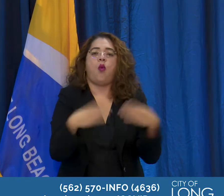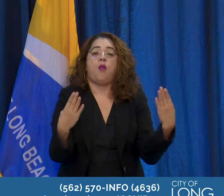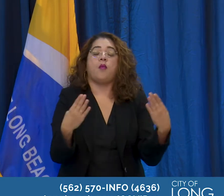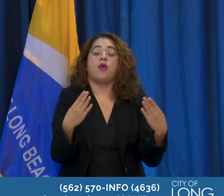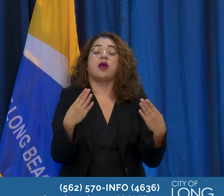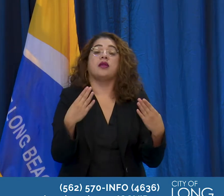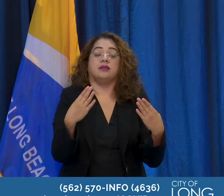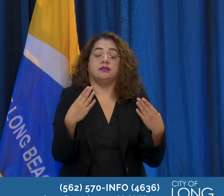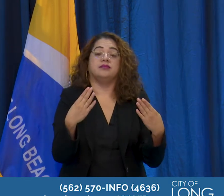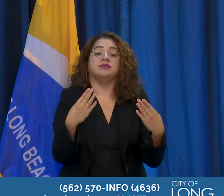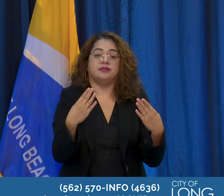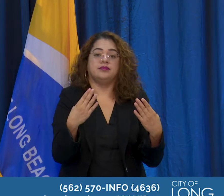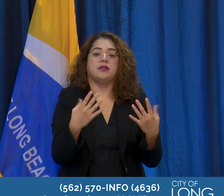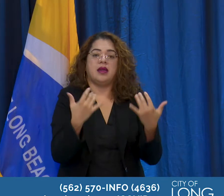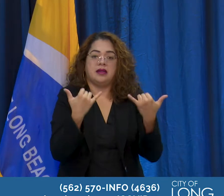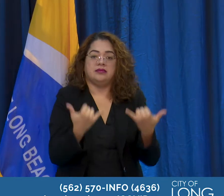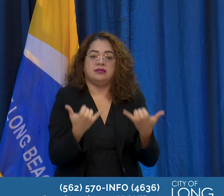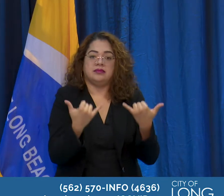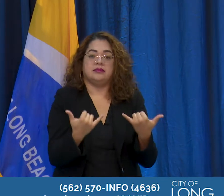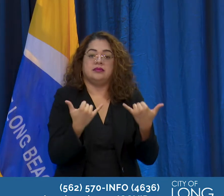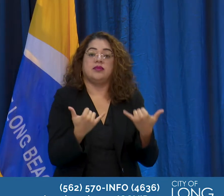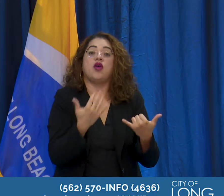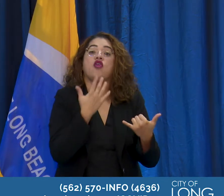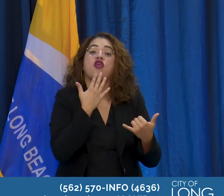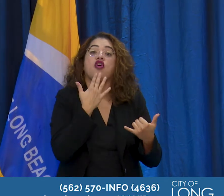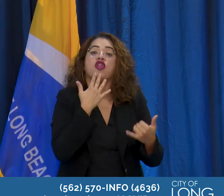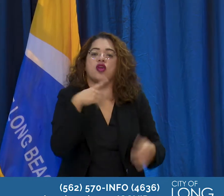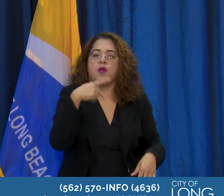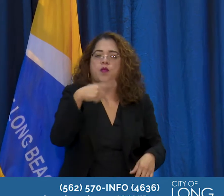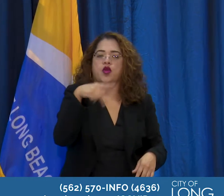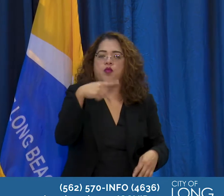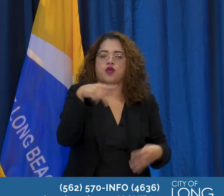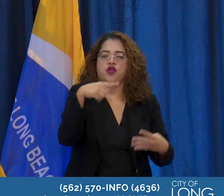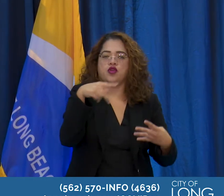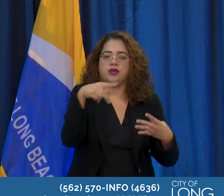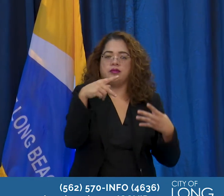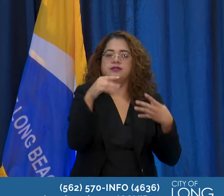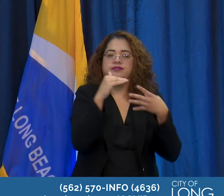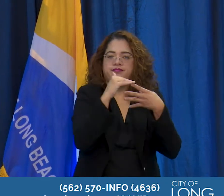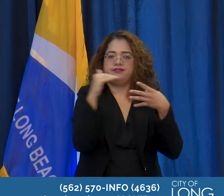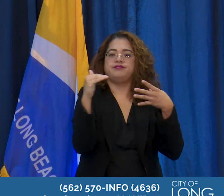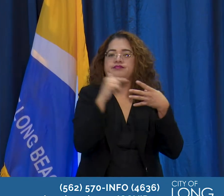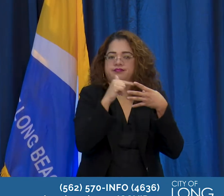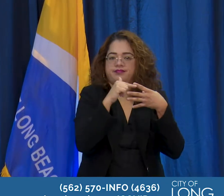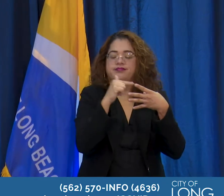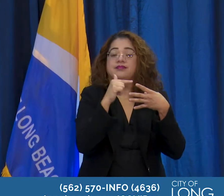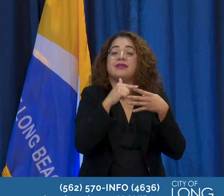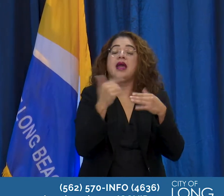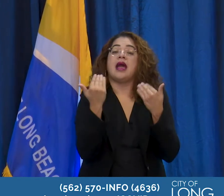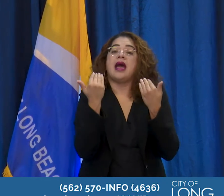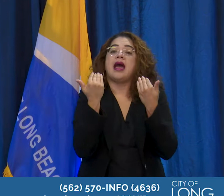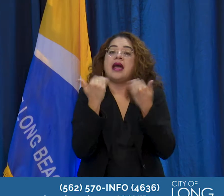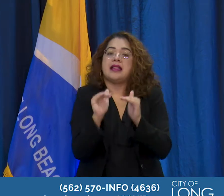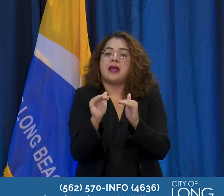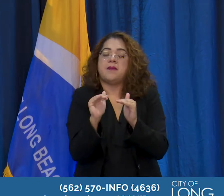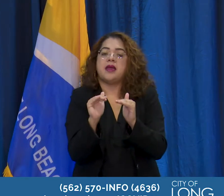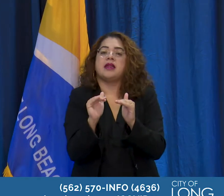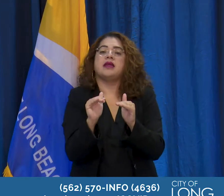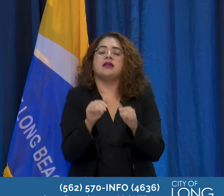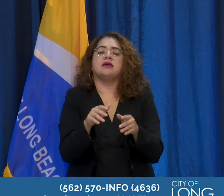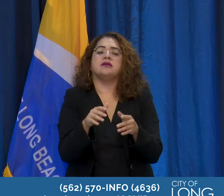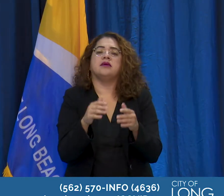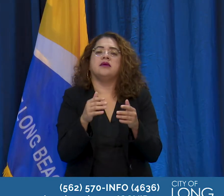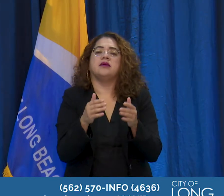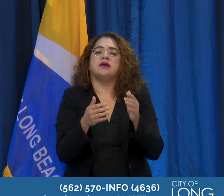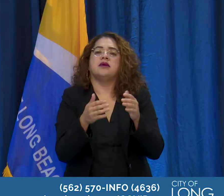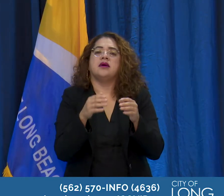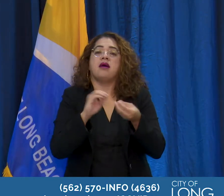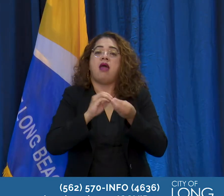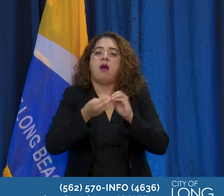that we are currently in, with limited capacity inside their shops, versus doing it outside